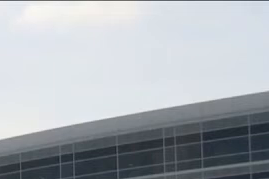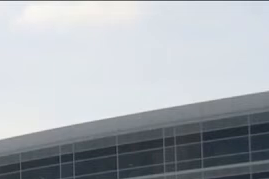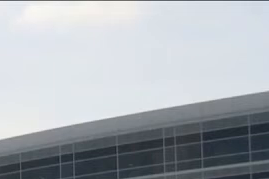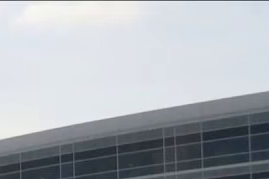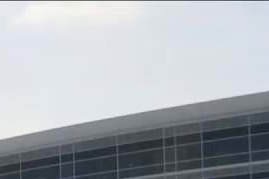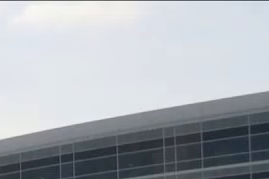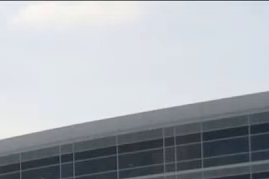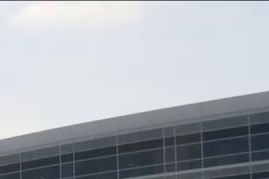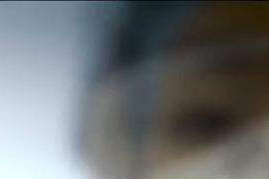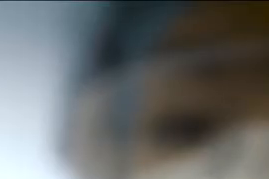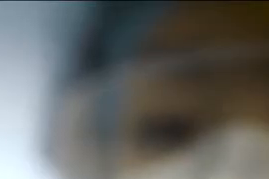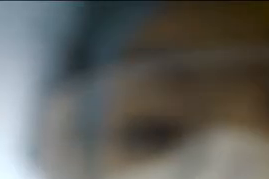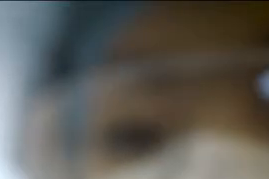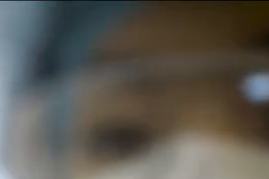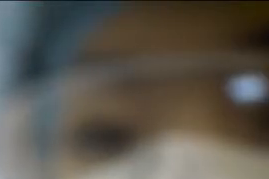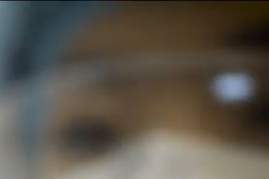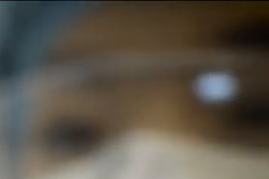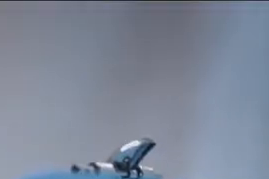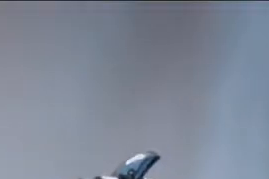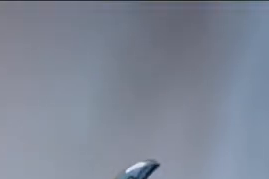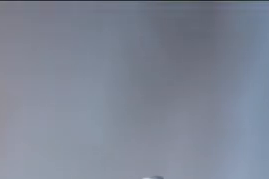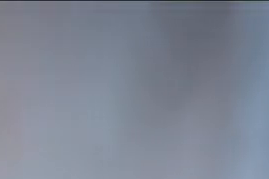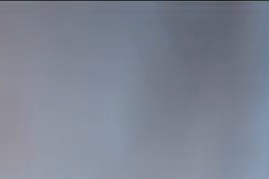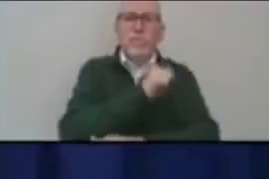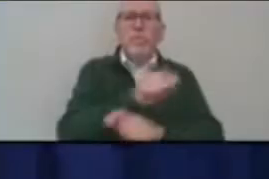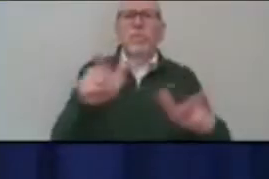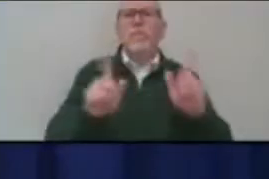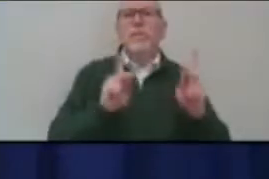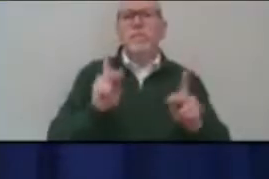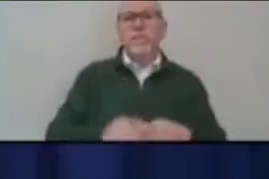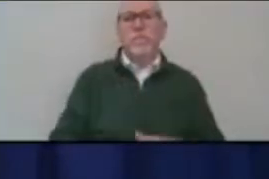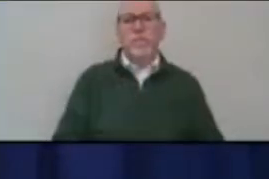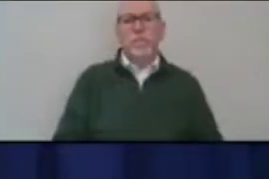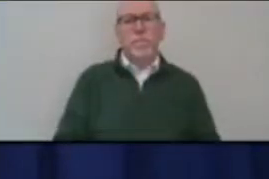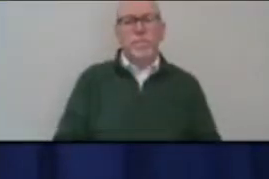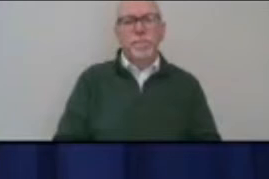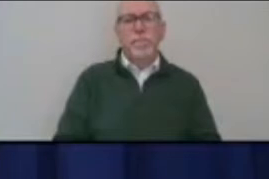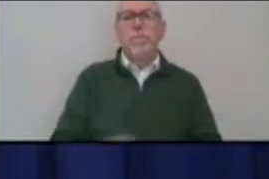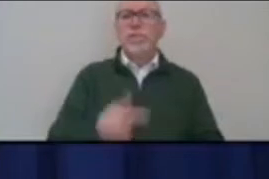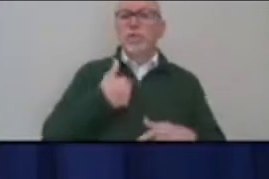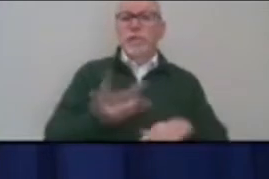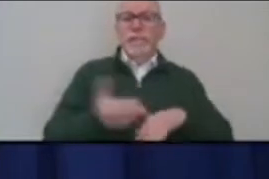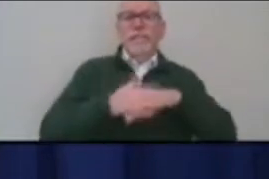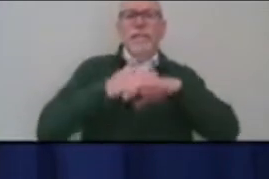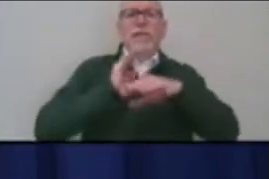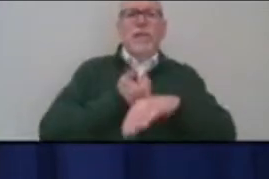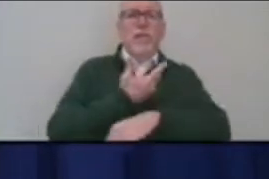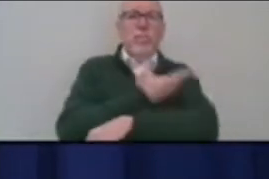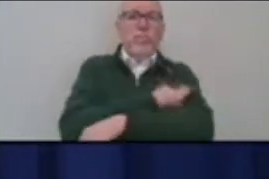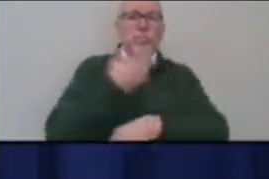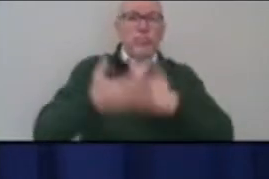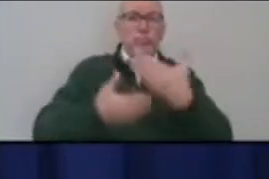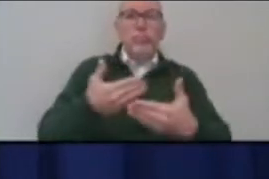other hospitals we definitely do not want any vaccine. We and so we have communicated very carefully with the